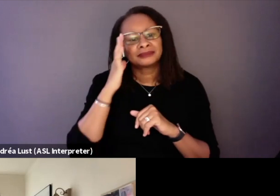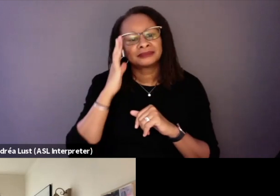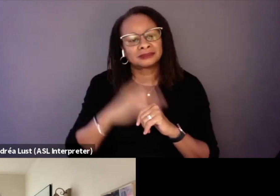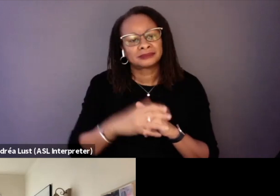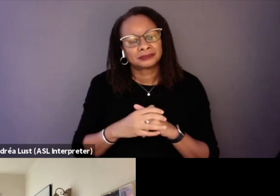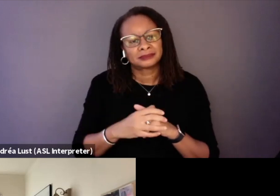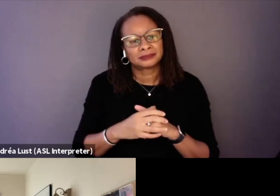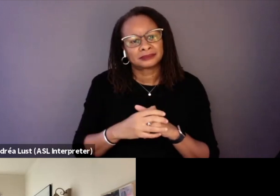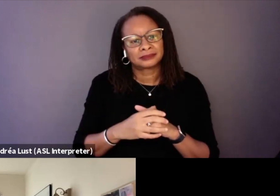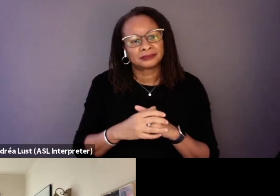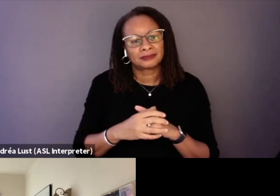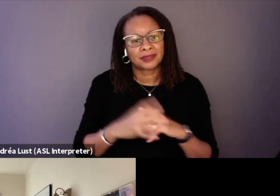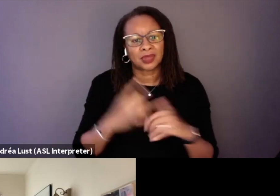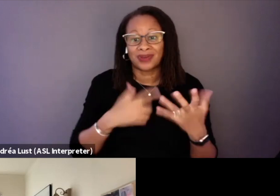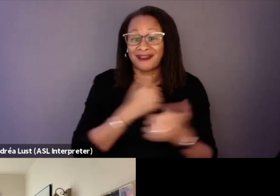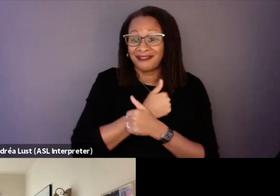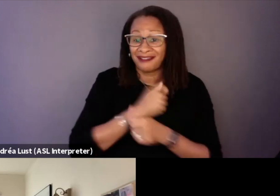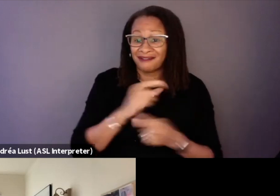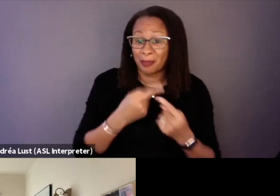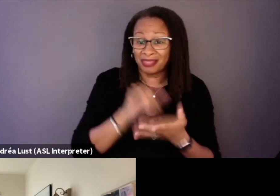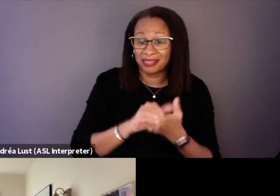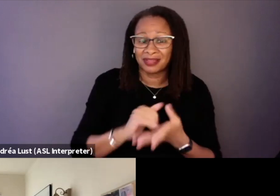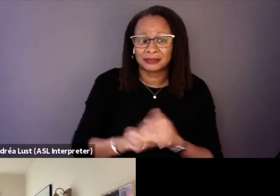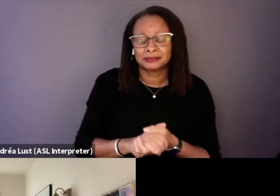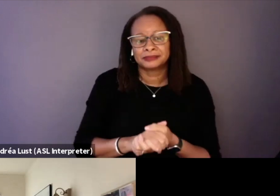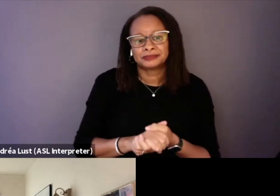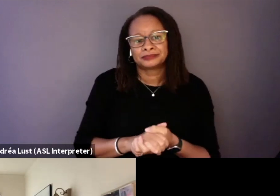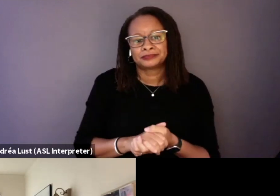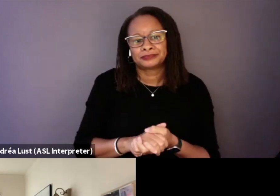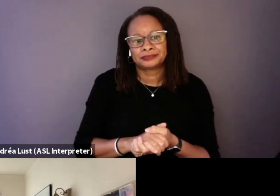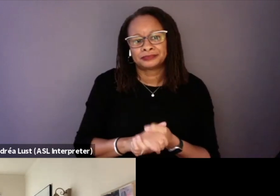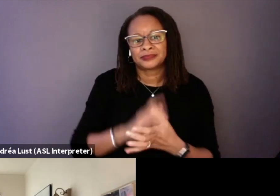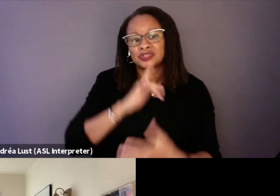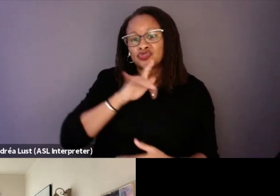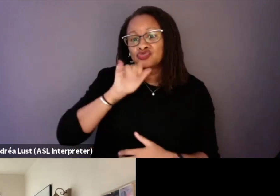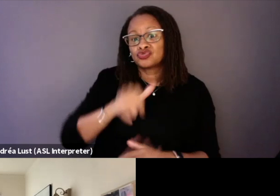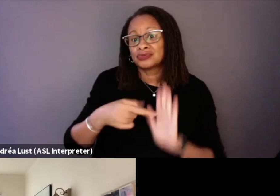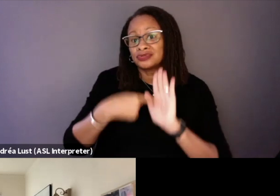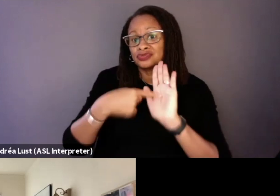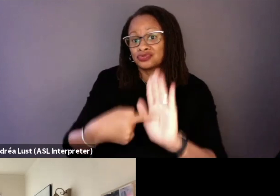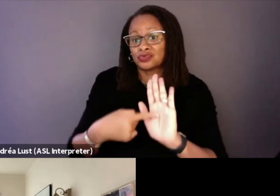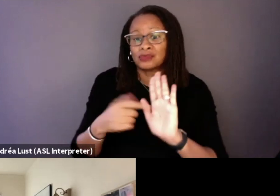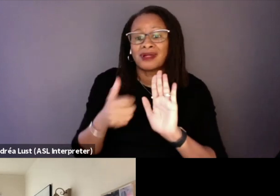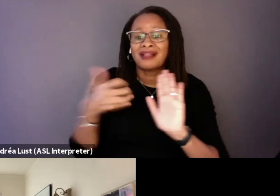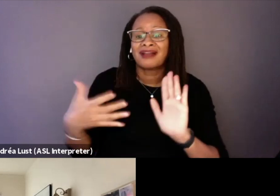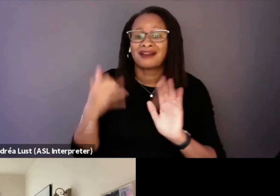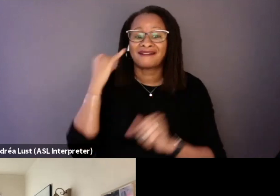And what I loved about it was that it truly reflected a lot of the ideas,